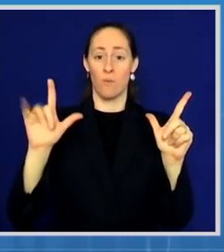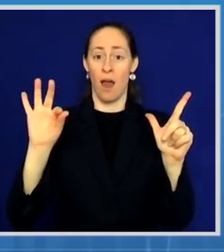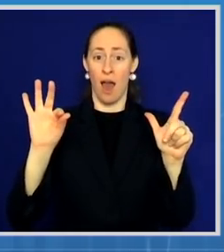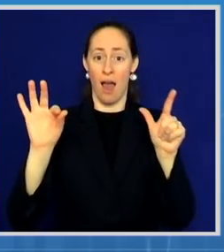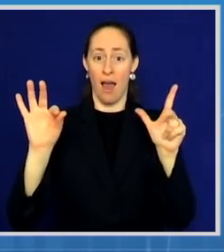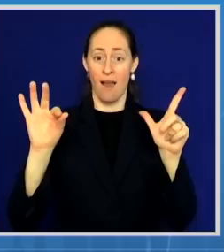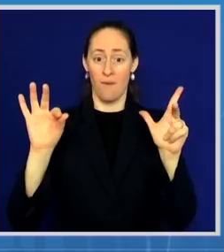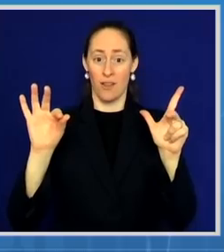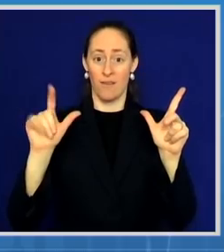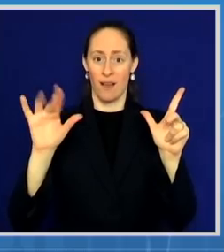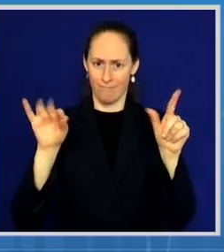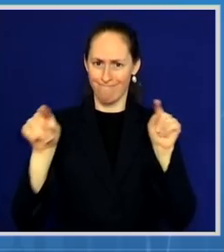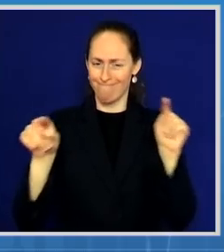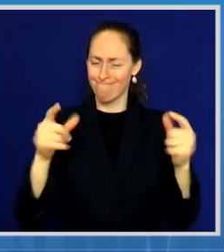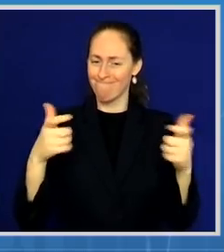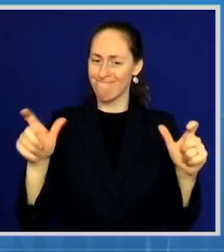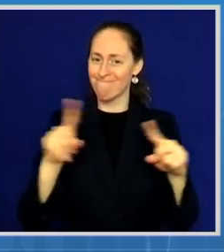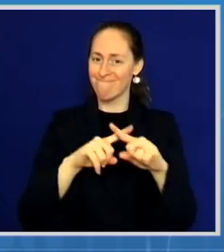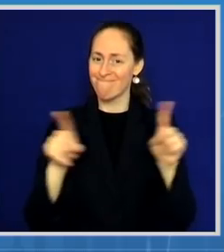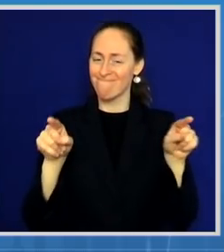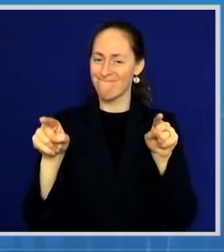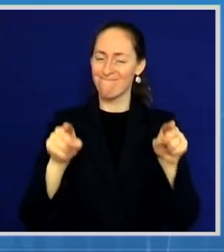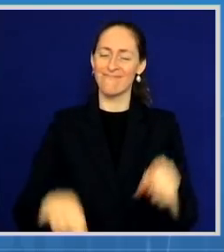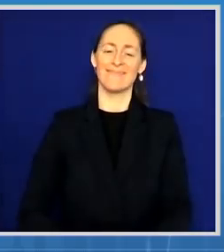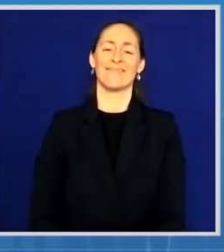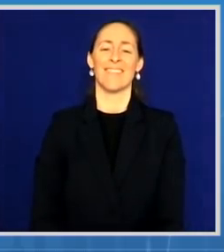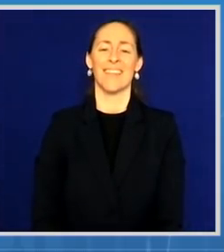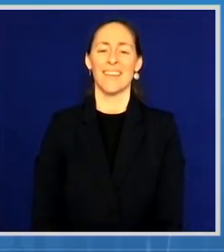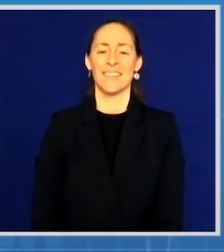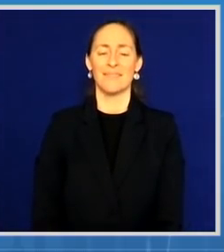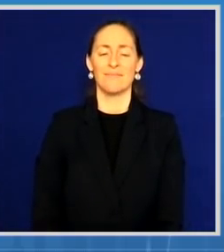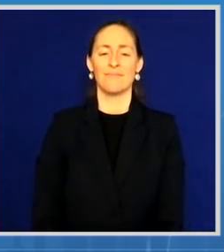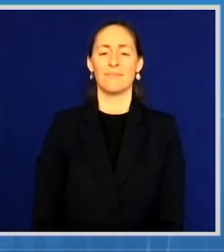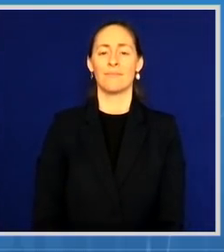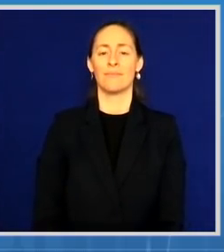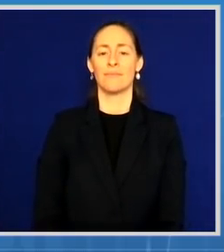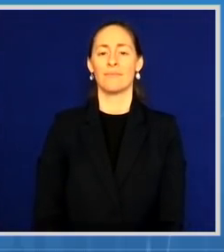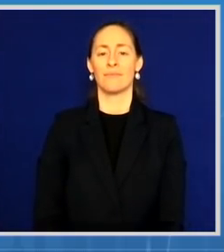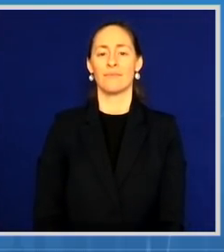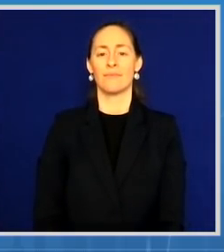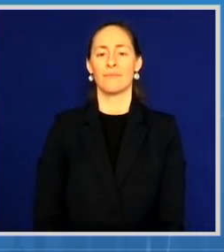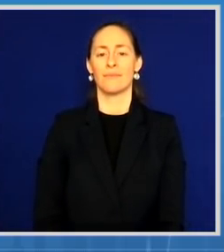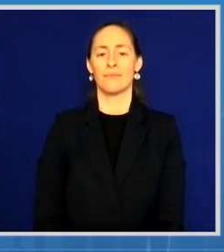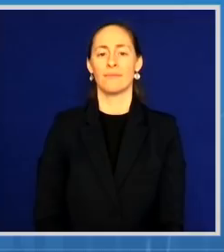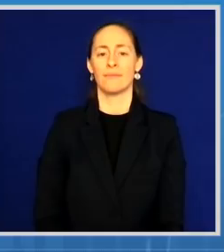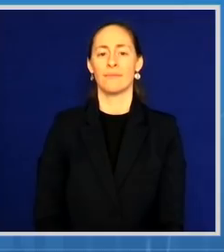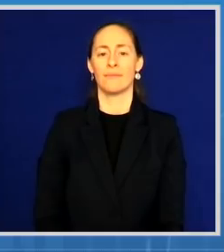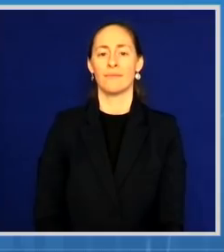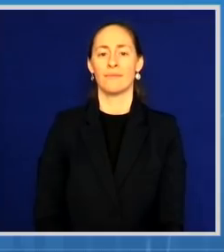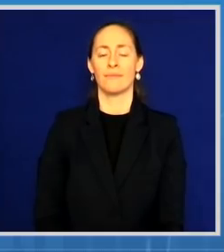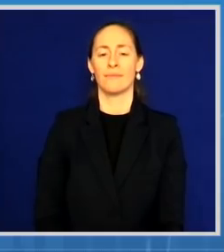And then when you look here at the neutralization, after the second dose of Pfizer, when you're looking at variants,